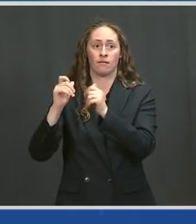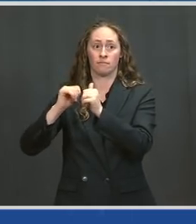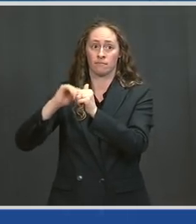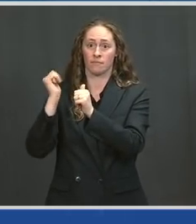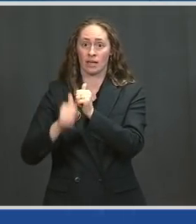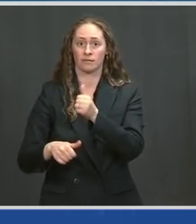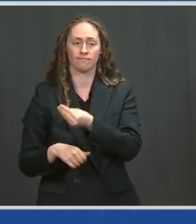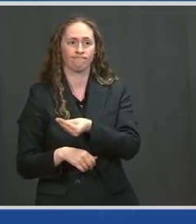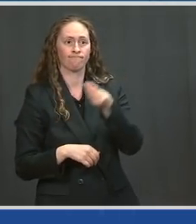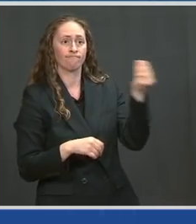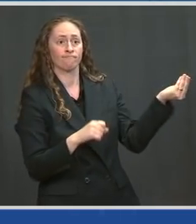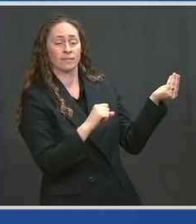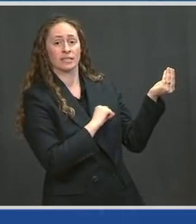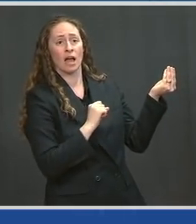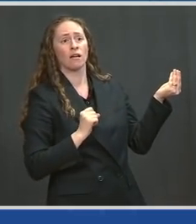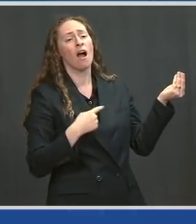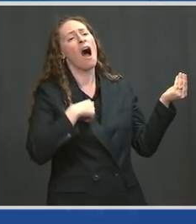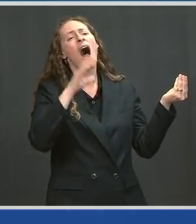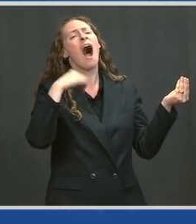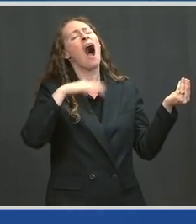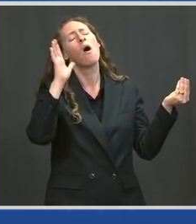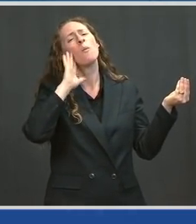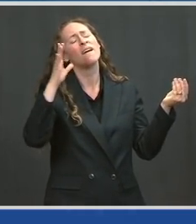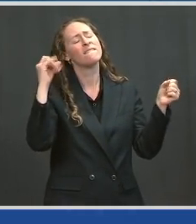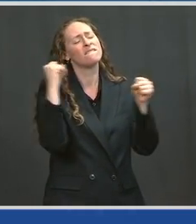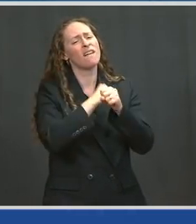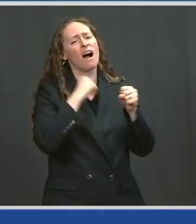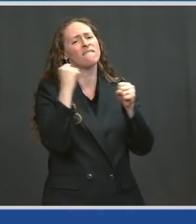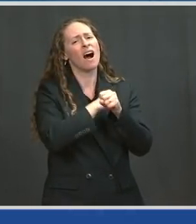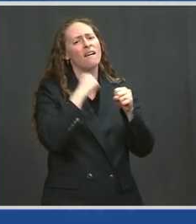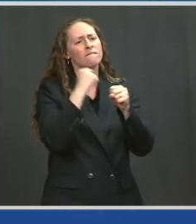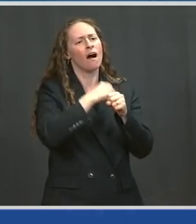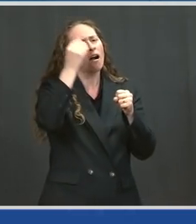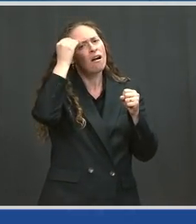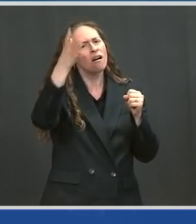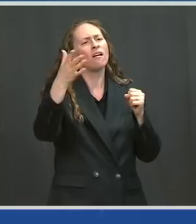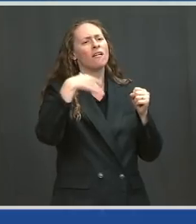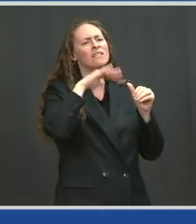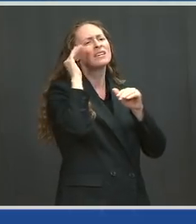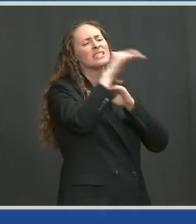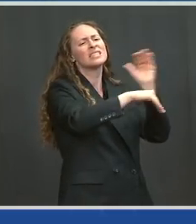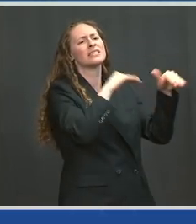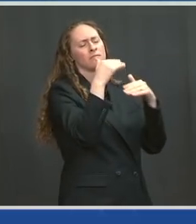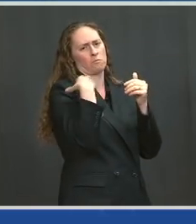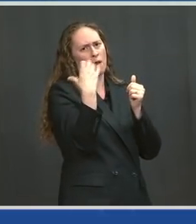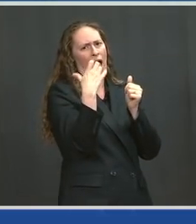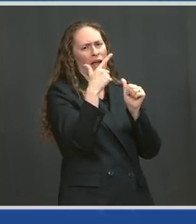The House is also working on the John Lewis Voting Rights Act, which is critical to providing new legal tools